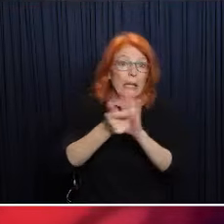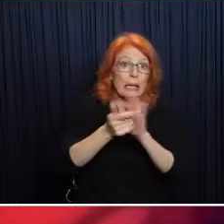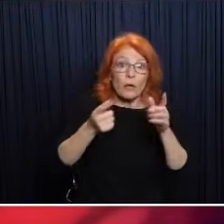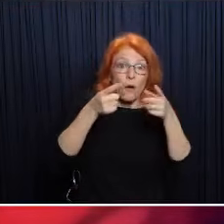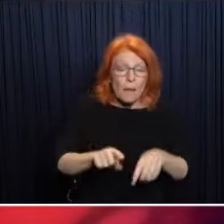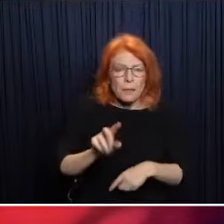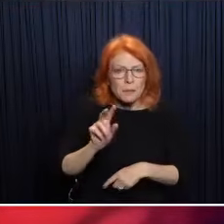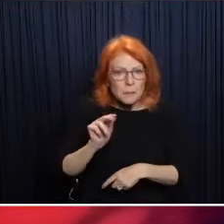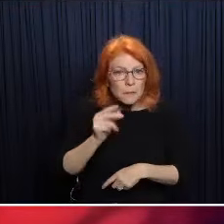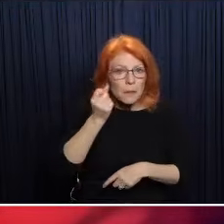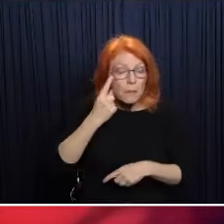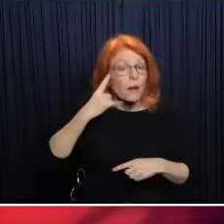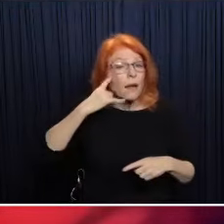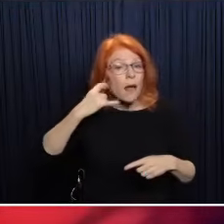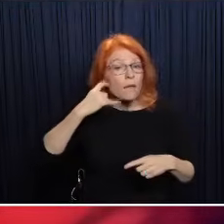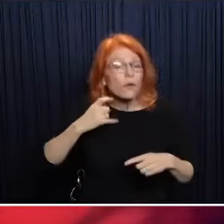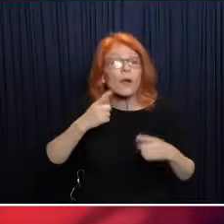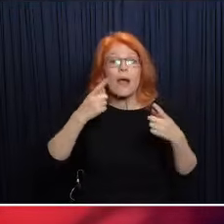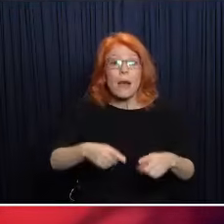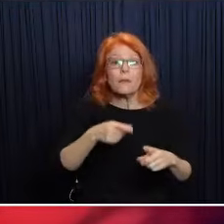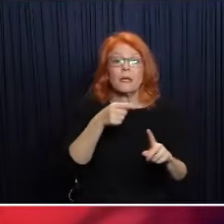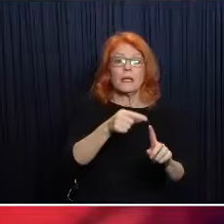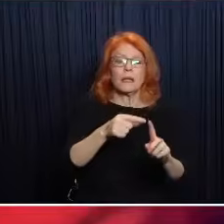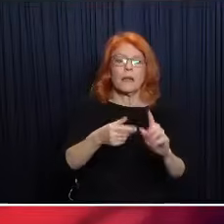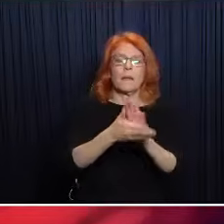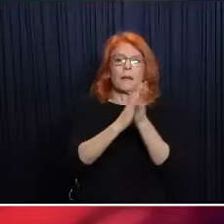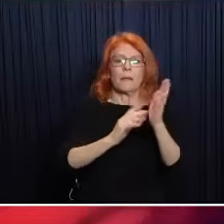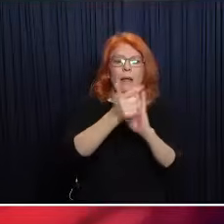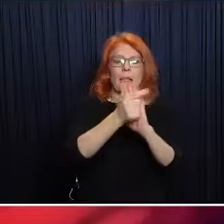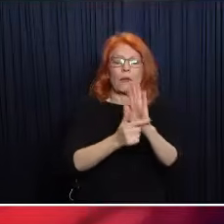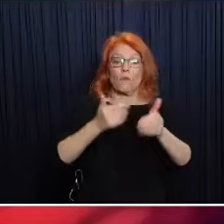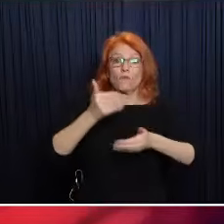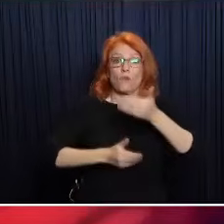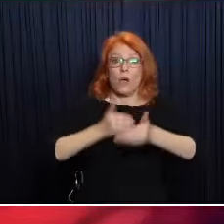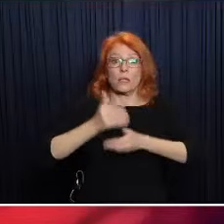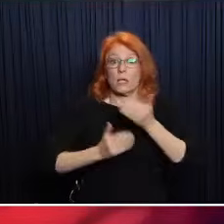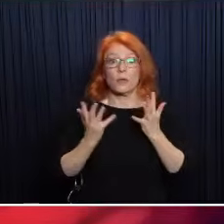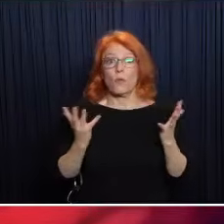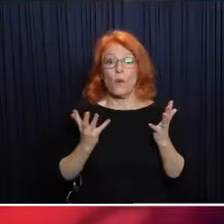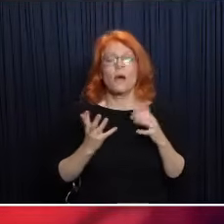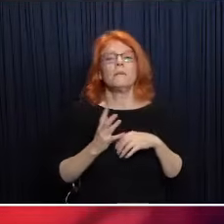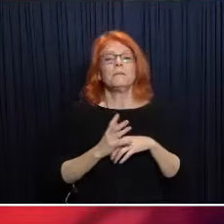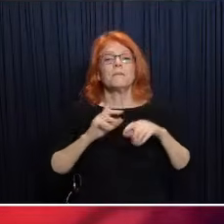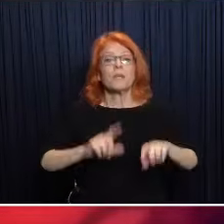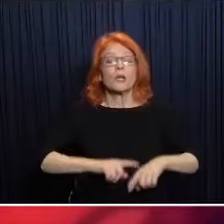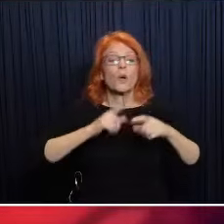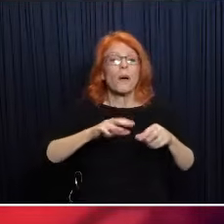WHAT JUST HAPPENED. IT HASN'T BEEN PROVEN ANYTHING ILLEGAL HAPPENED BUT IN